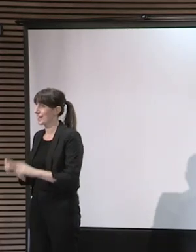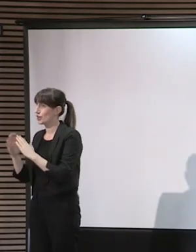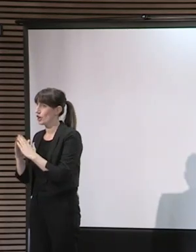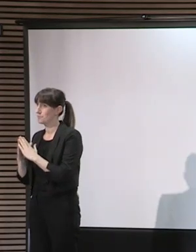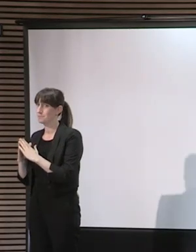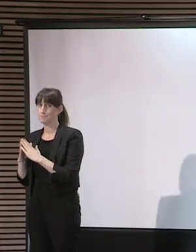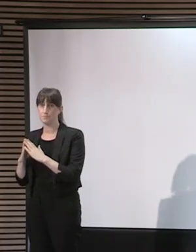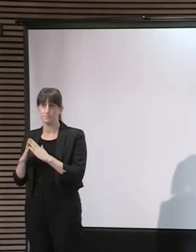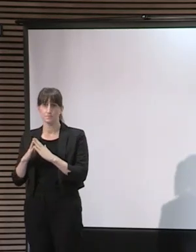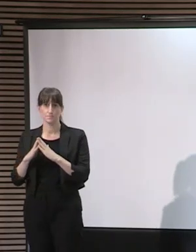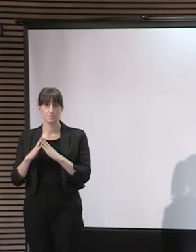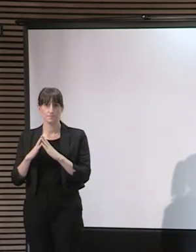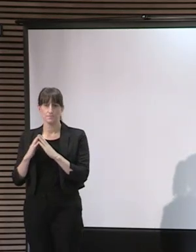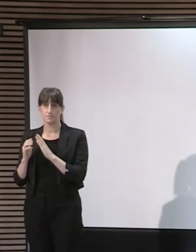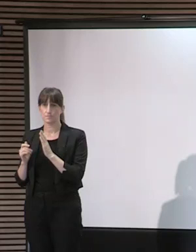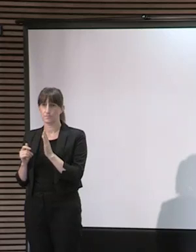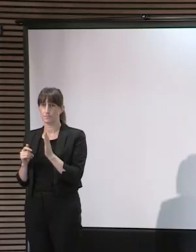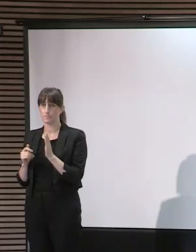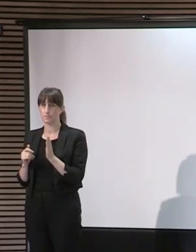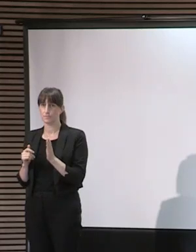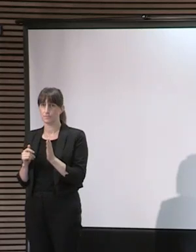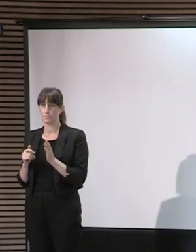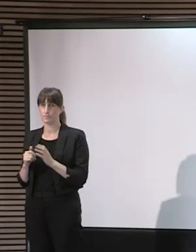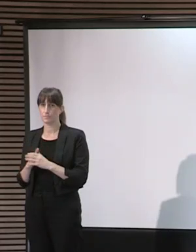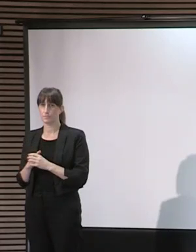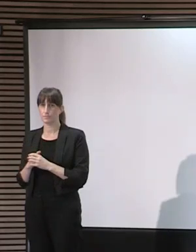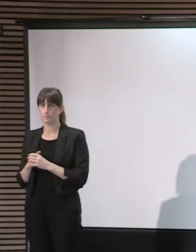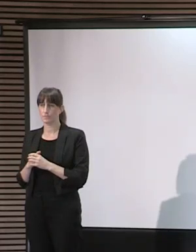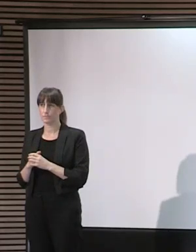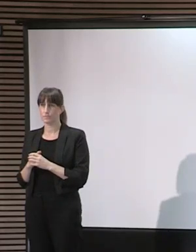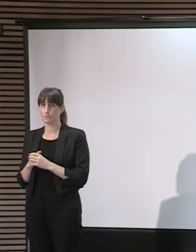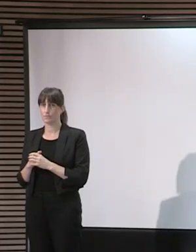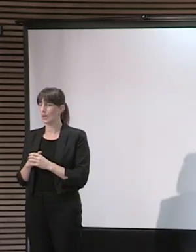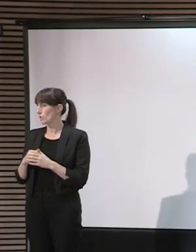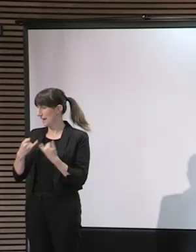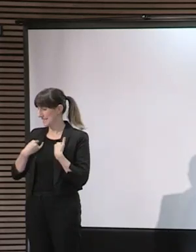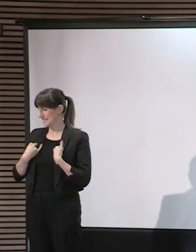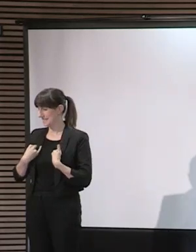their community by staying